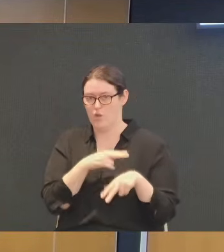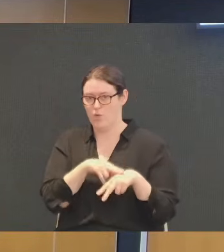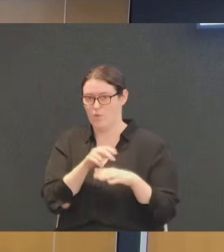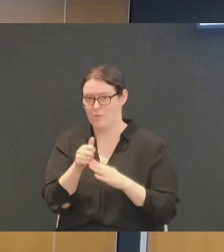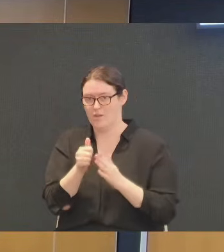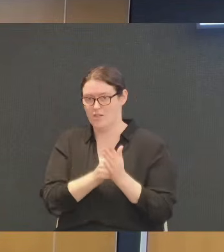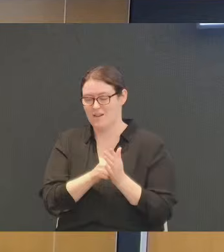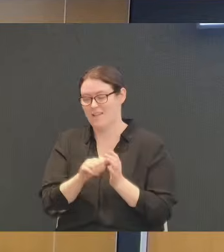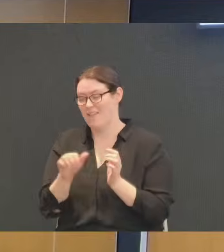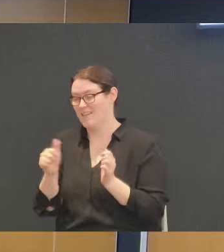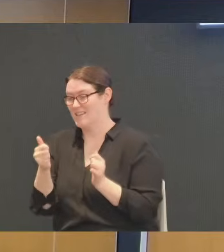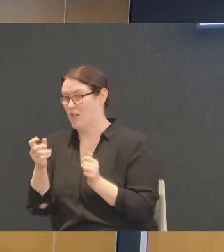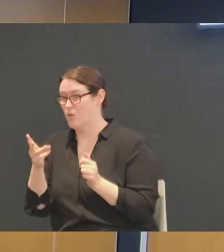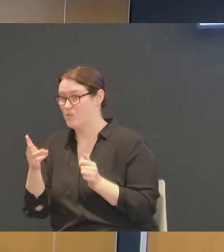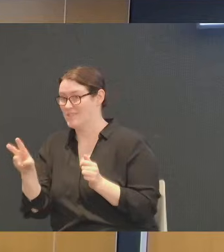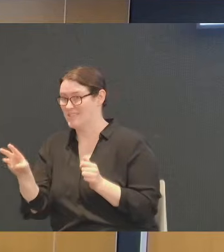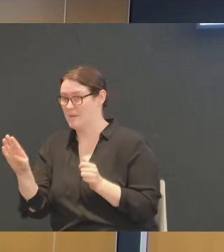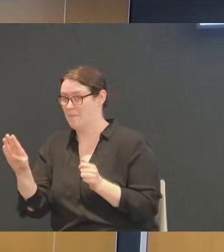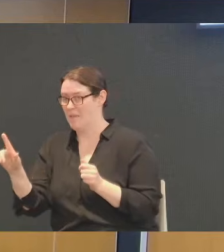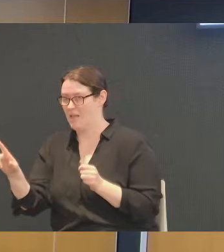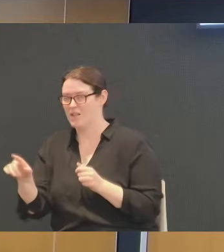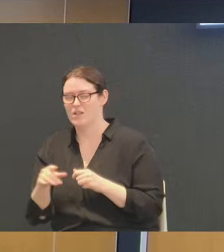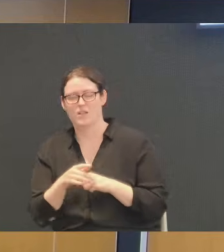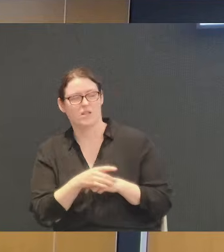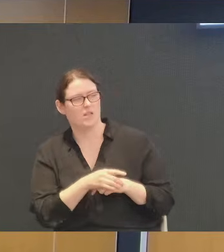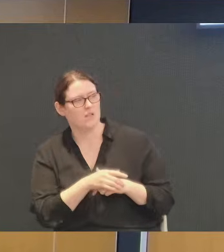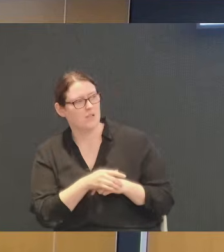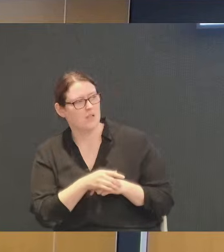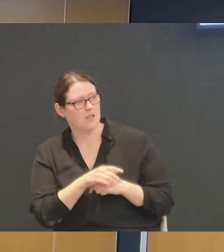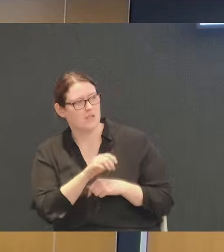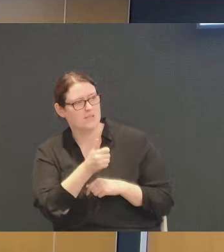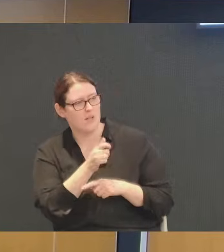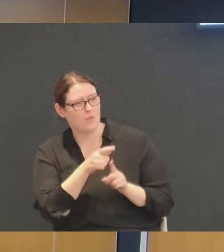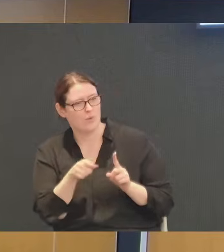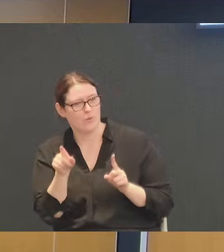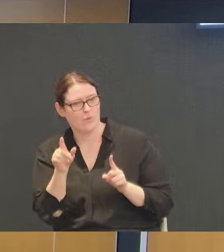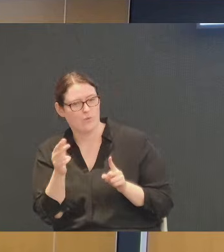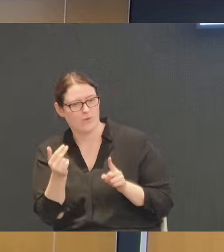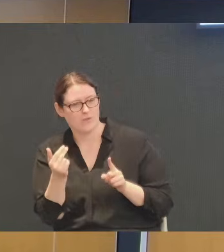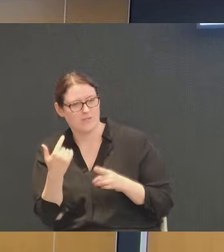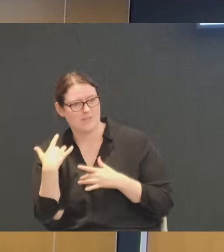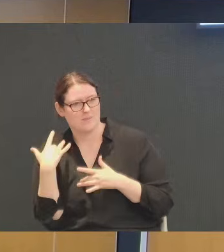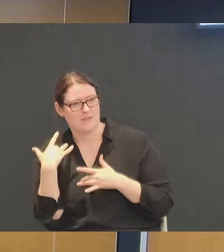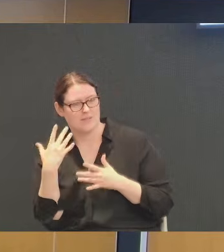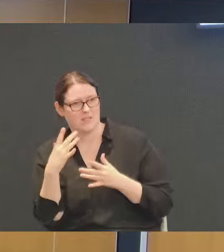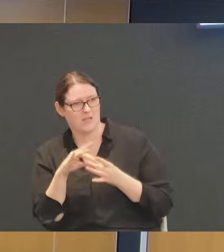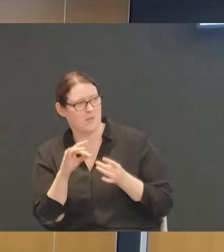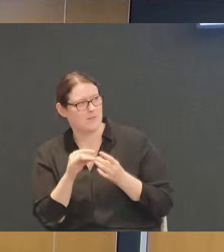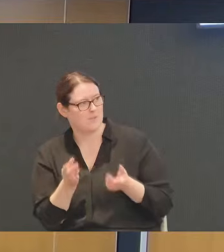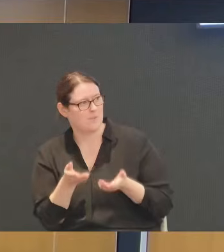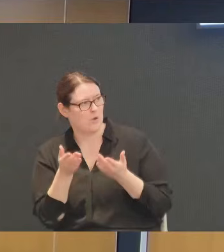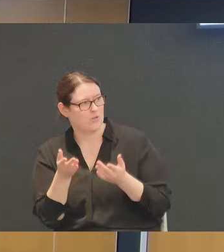items 10 through 16, 10 through 13 is normally part of our comments and motions. So, correct.